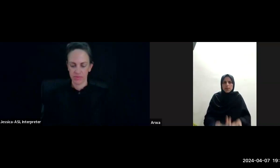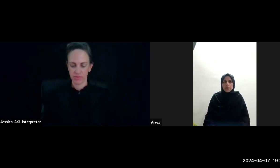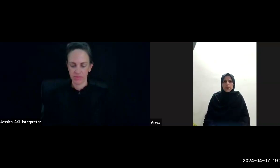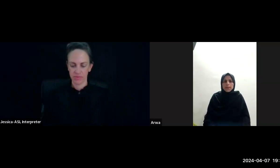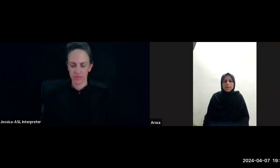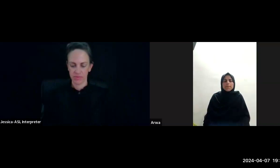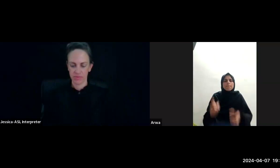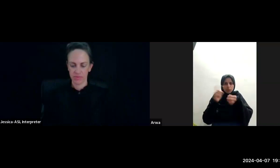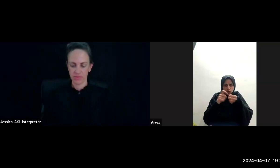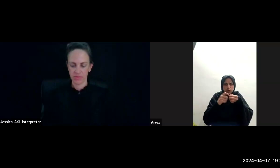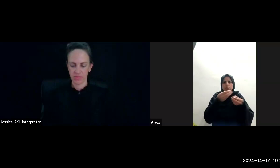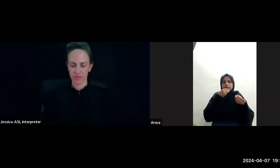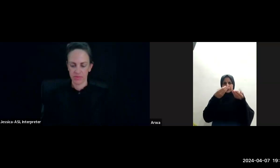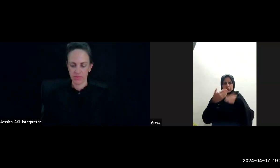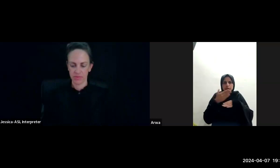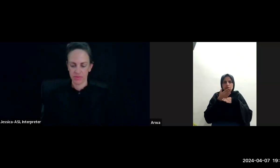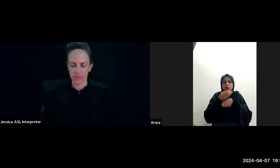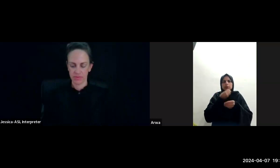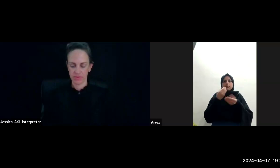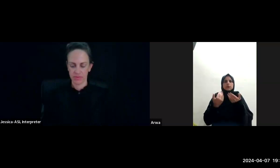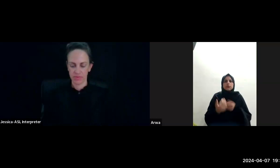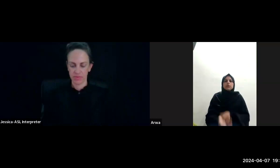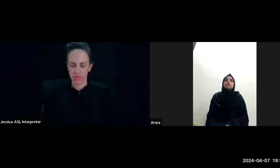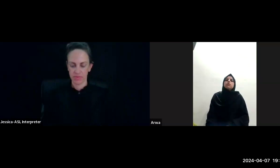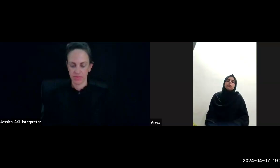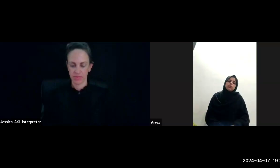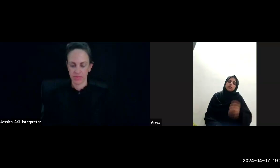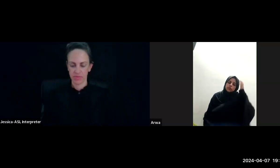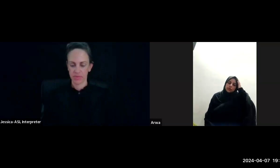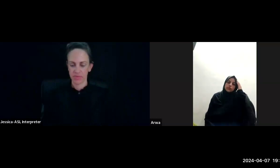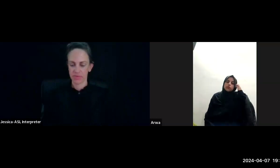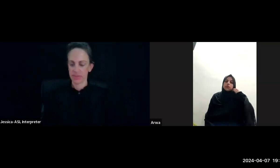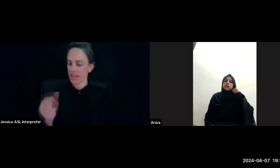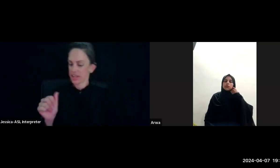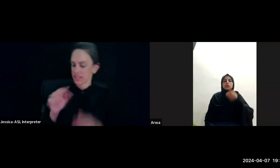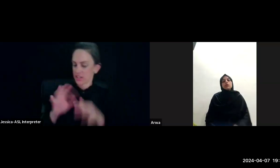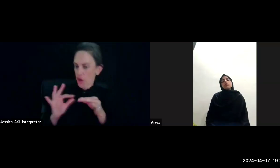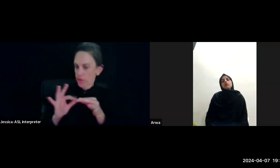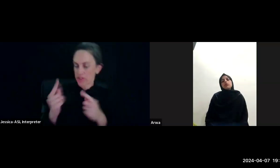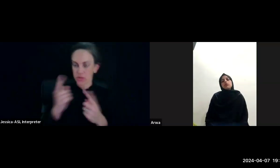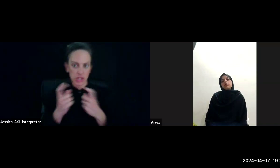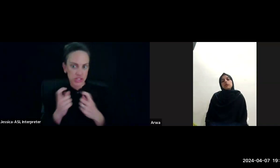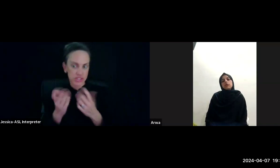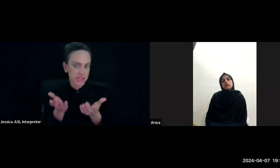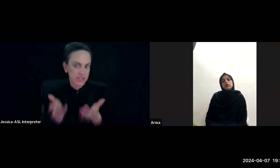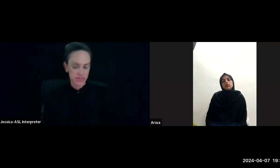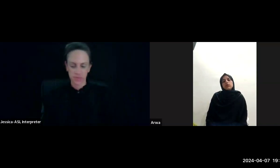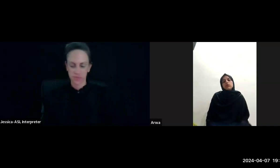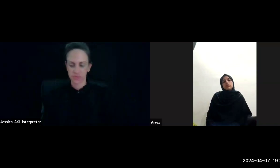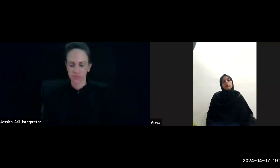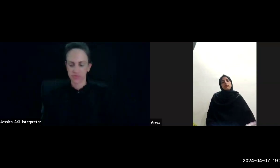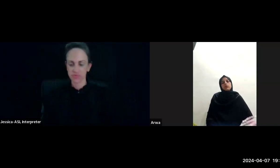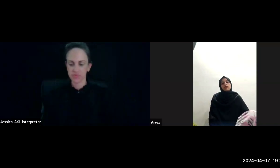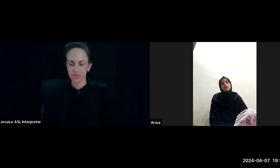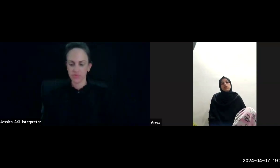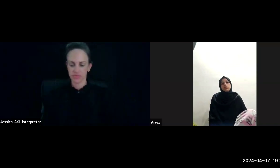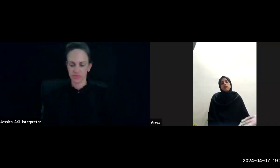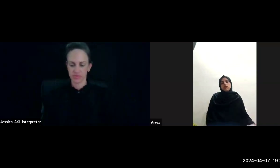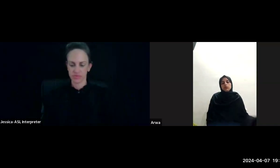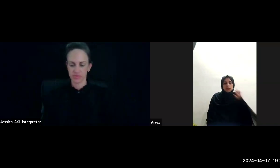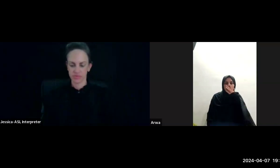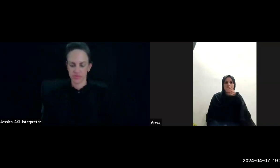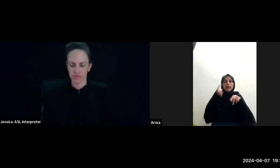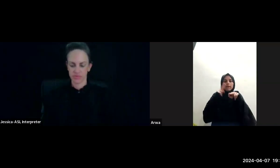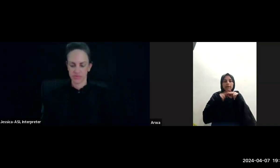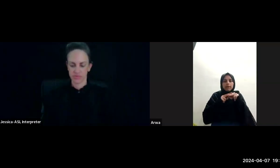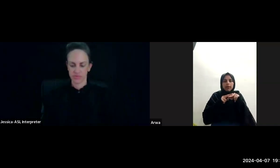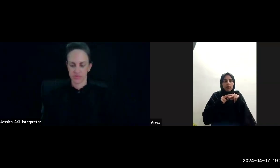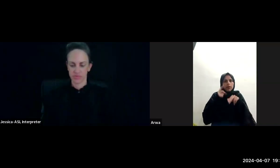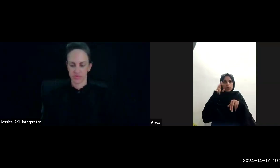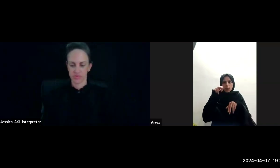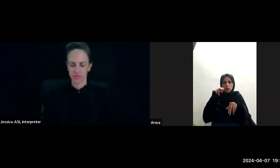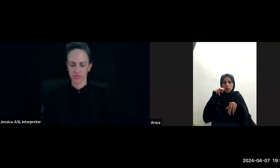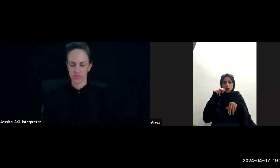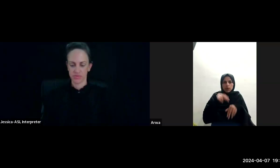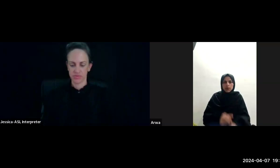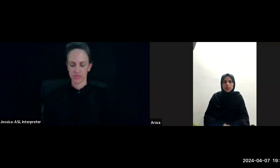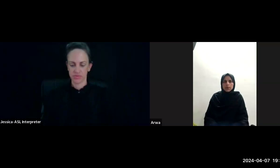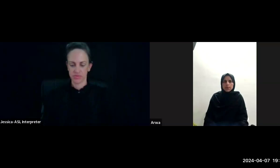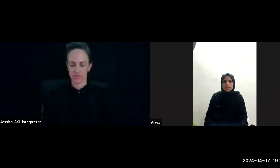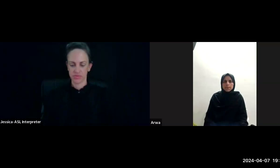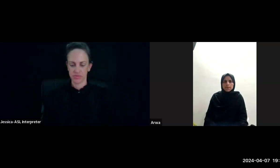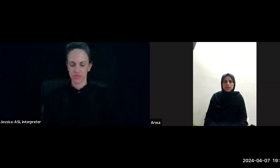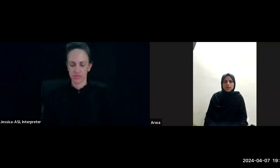Questions? If if none we might be able to proceed. Let me a sk